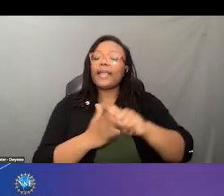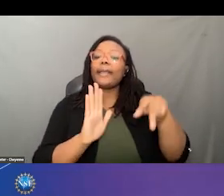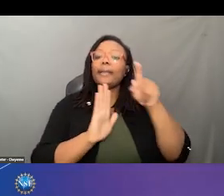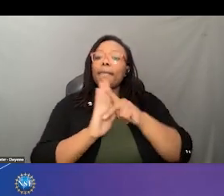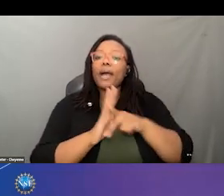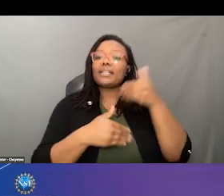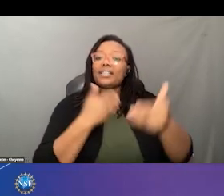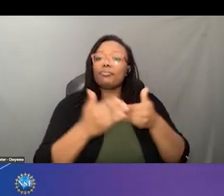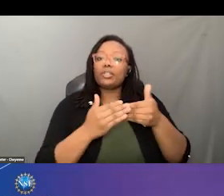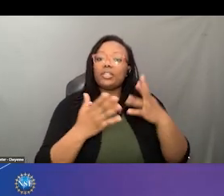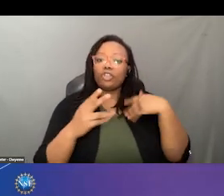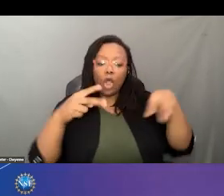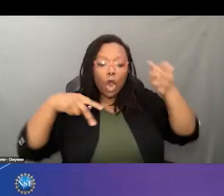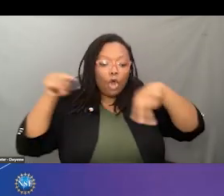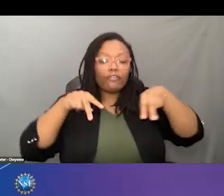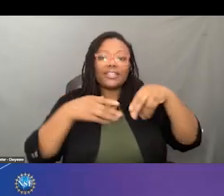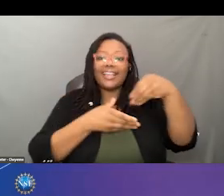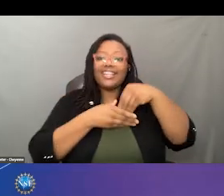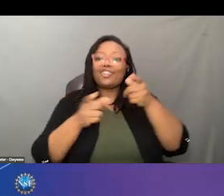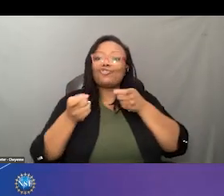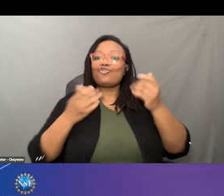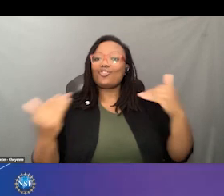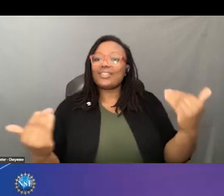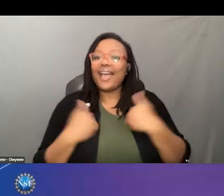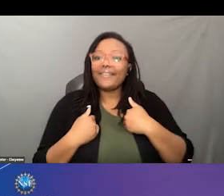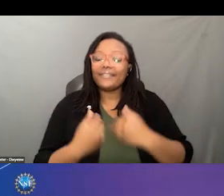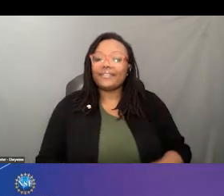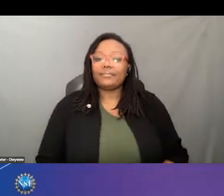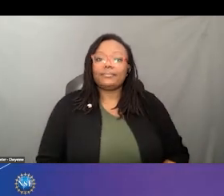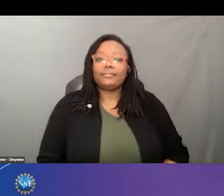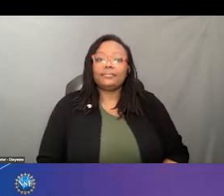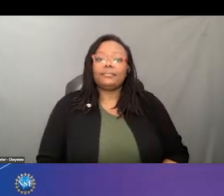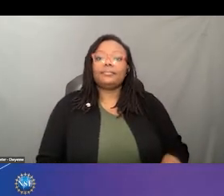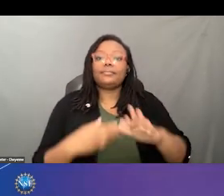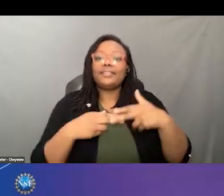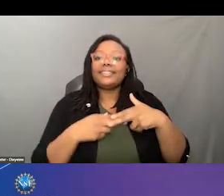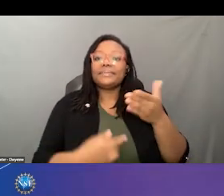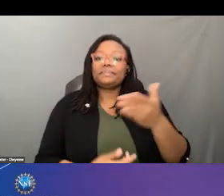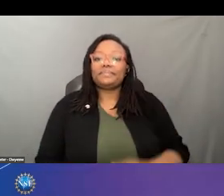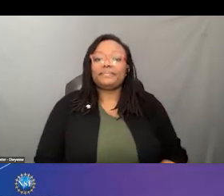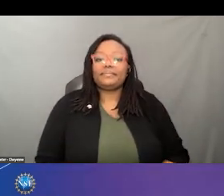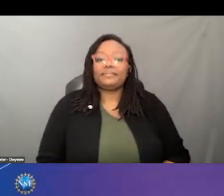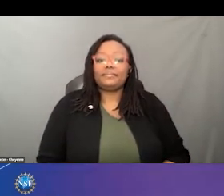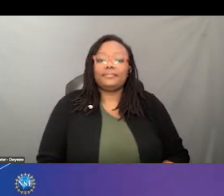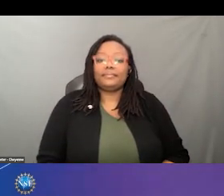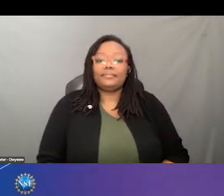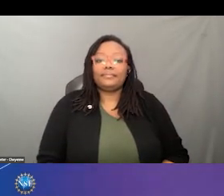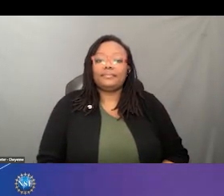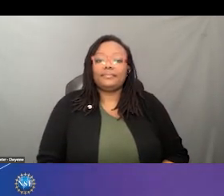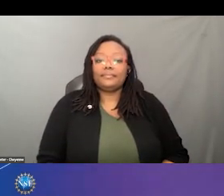and procedures, oversight, and internal controls. Okay? Next slide.